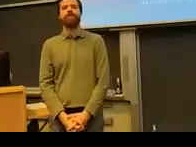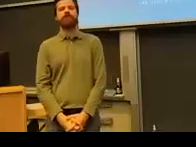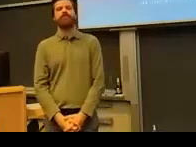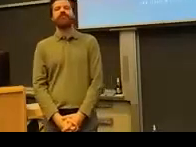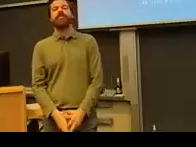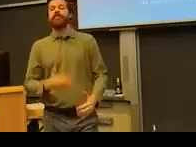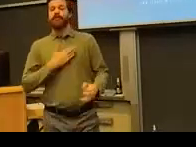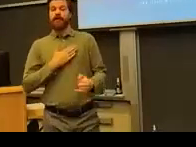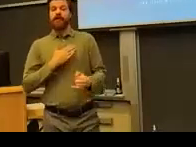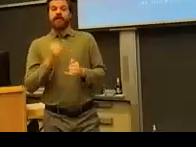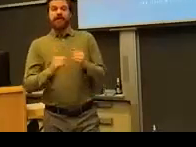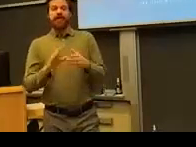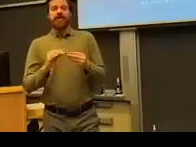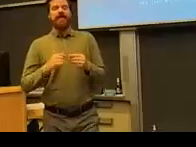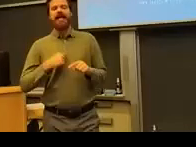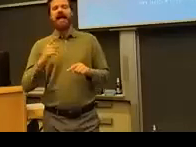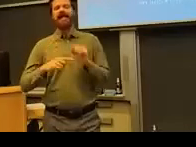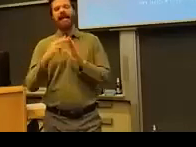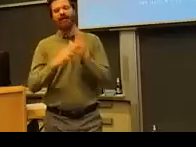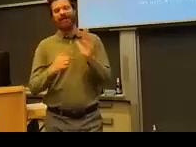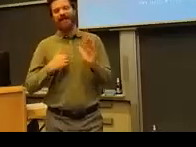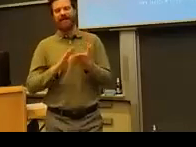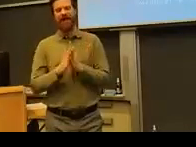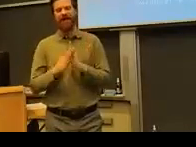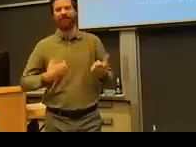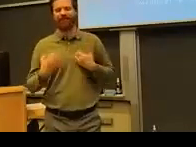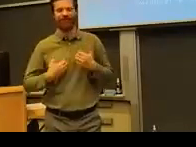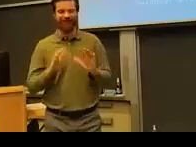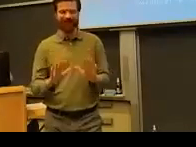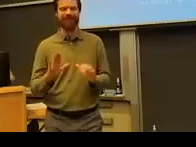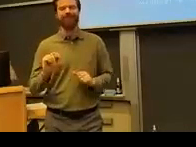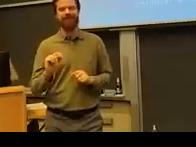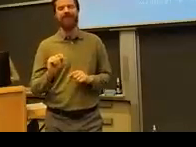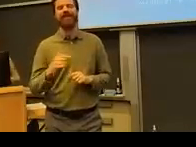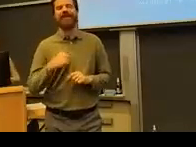you with um I can't read this because I might get too emotional but I'll let you guys take a minute